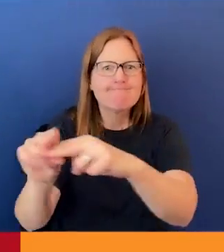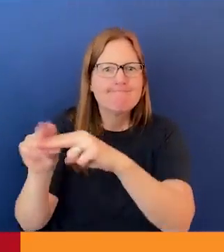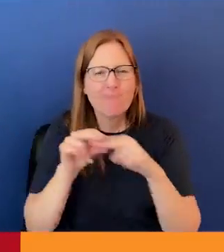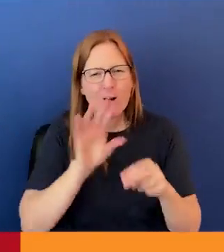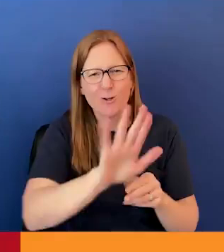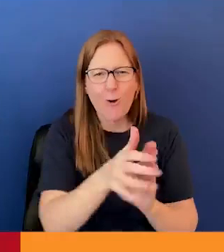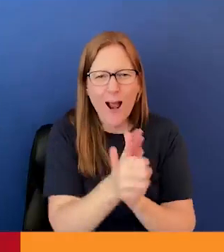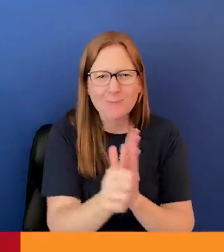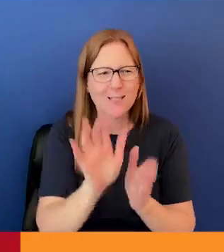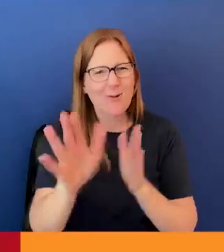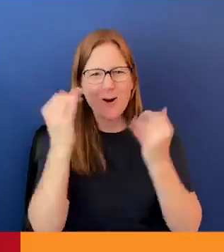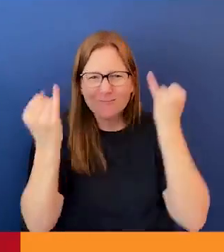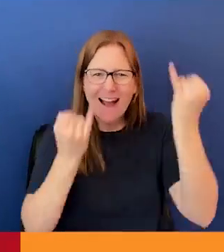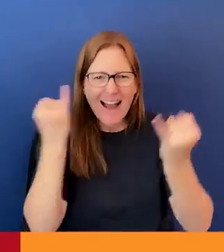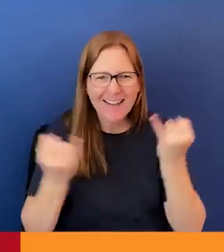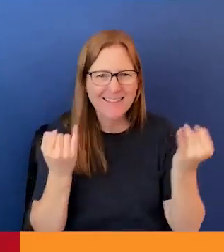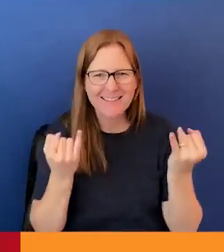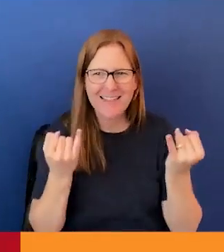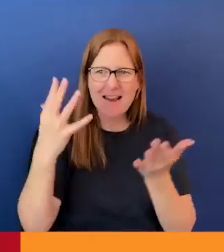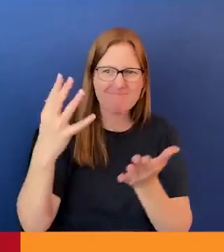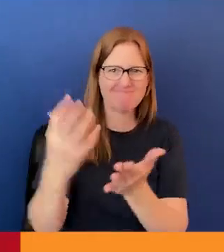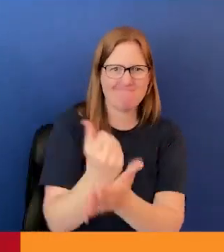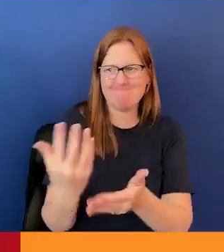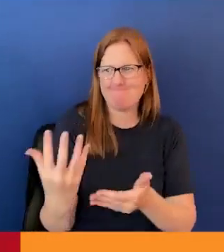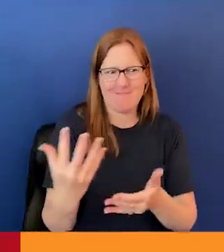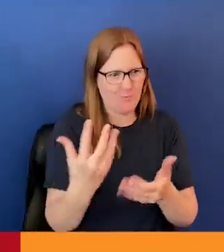and use them to help, solve these problems.